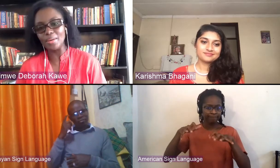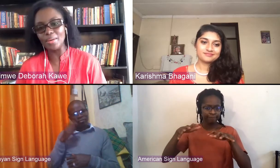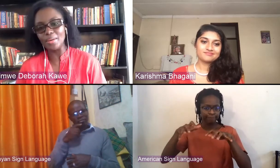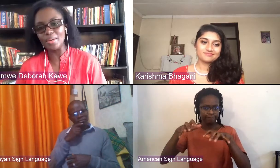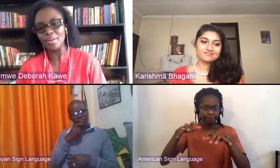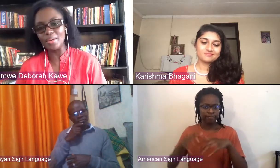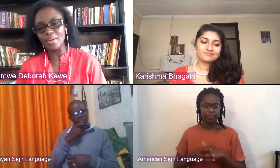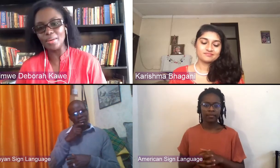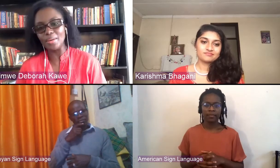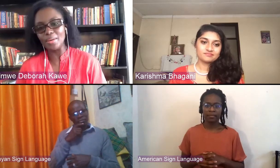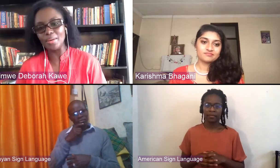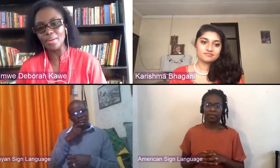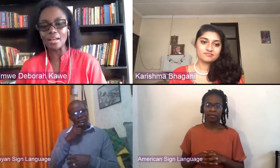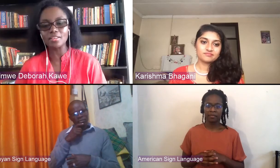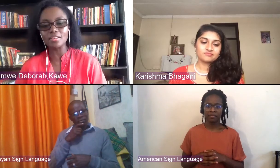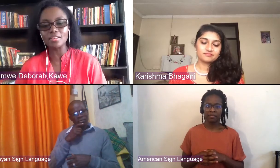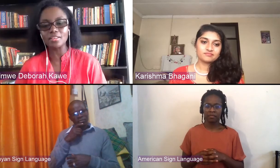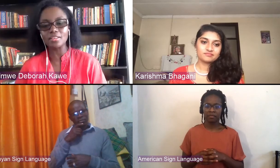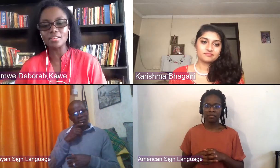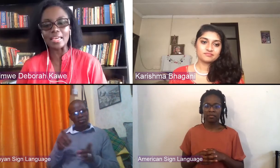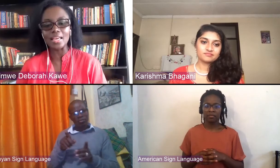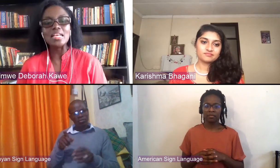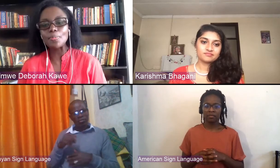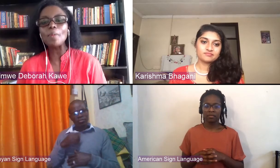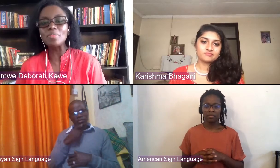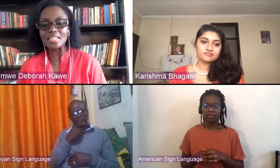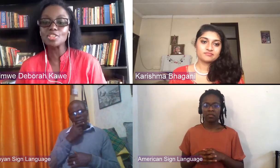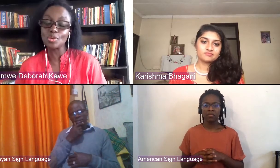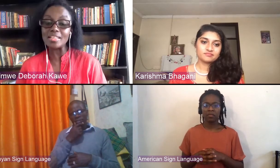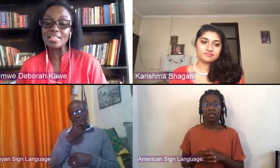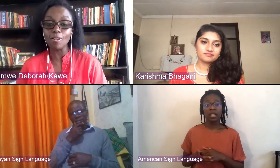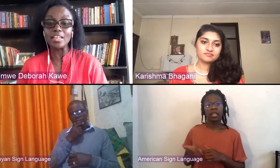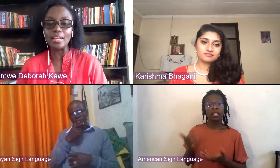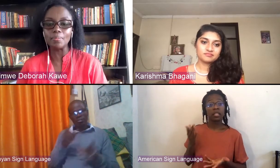it's hard to go back like she probably sings to herself a lullaby.